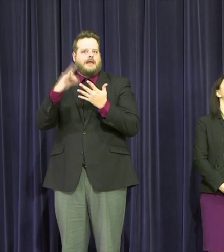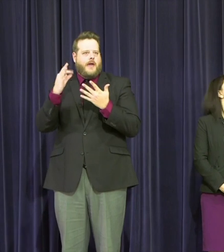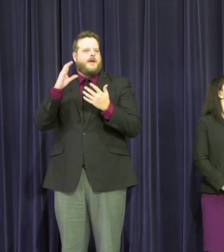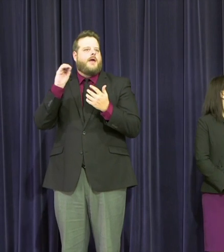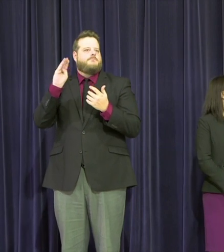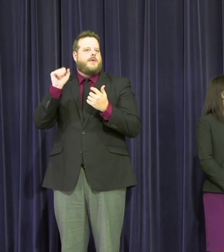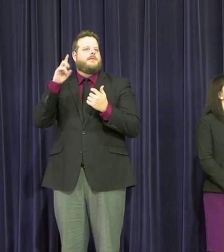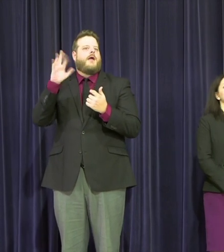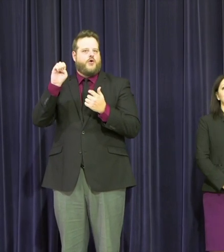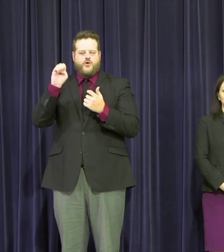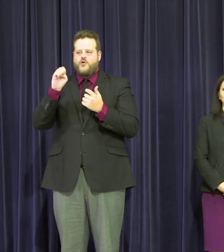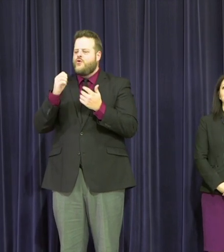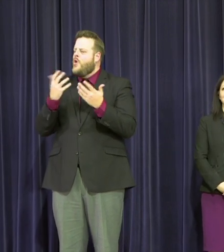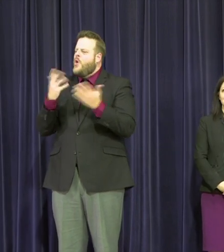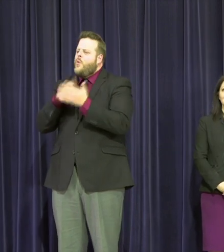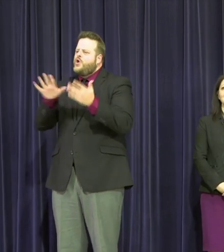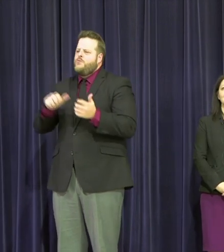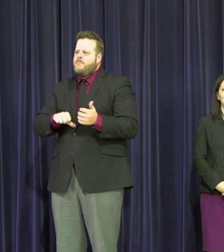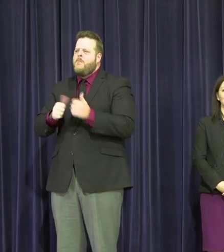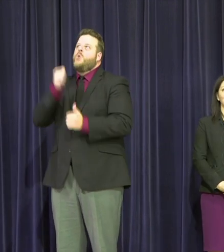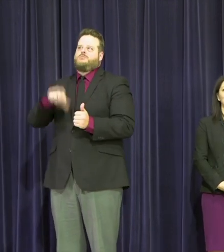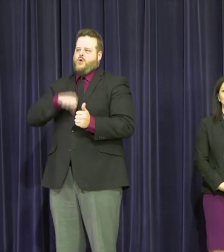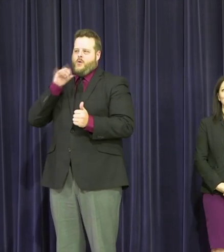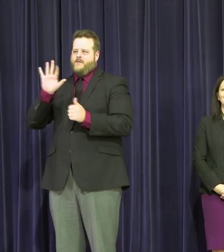What are you most proud of in your work at the national level?